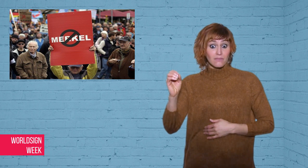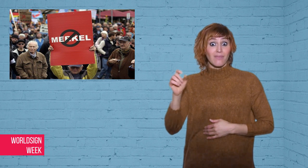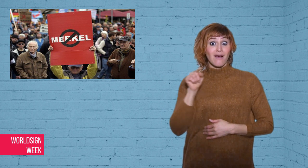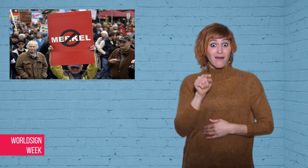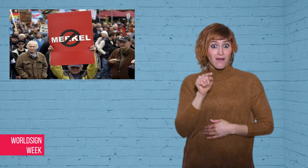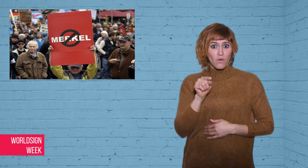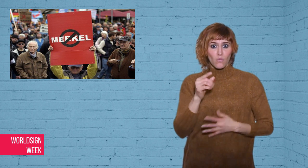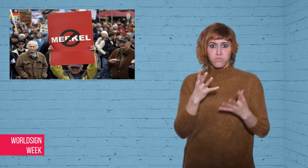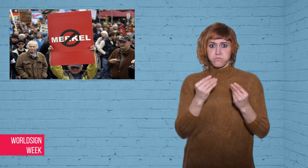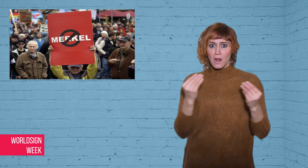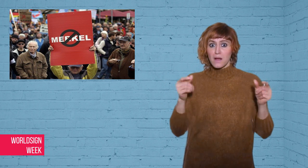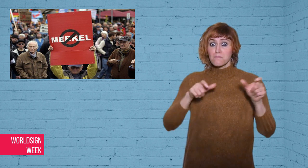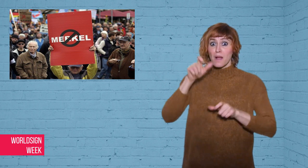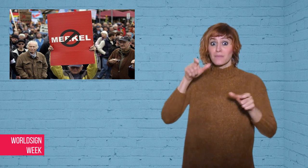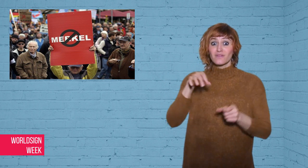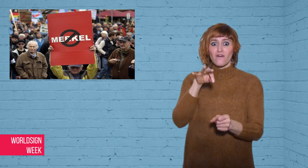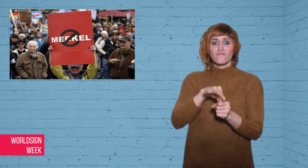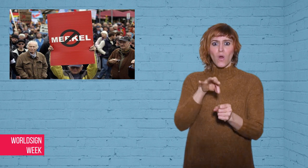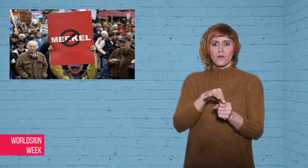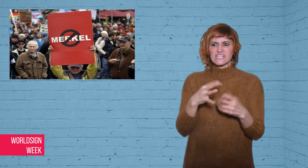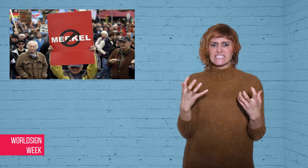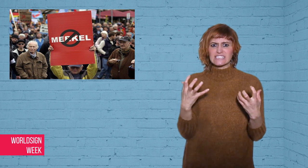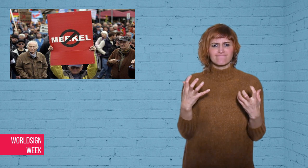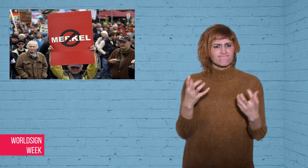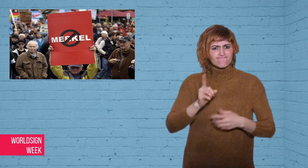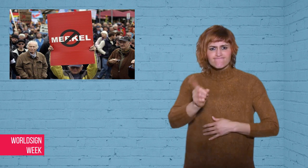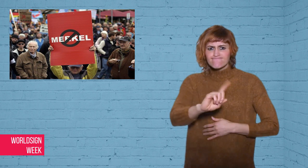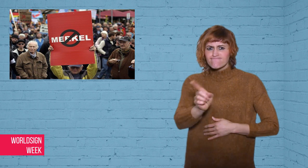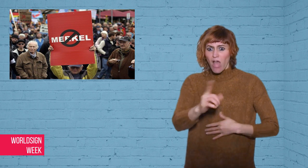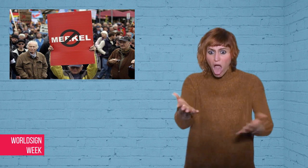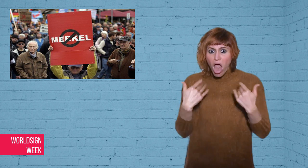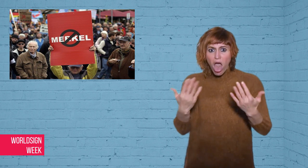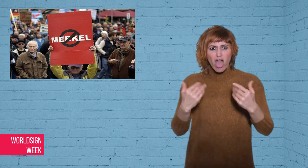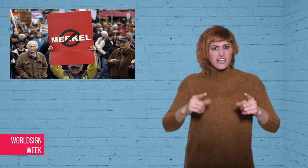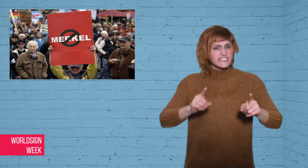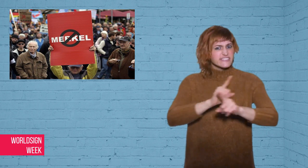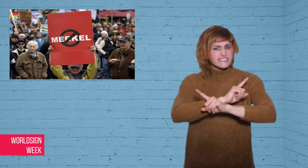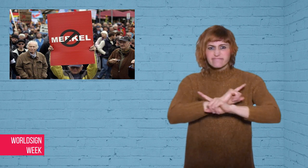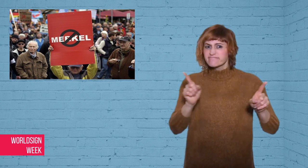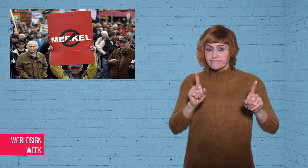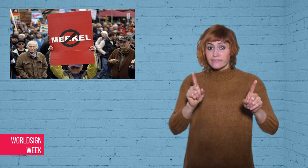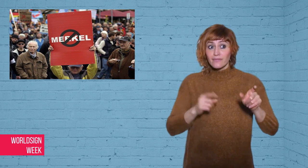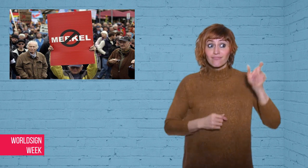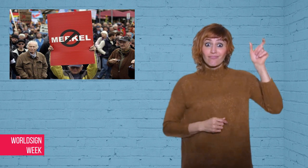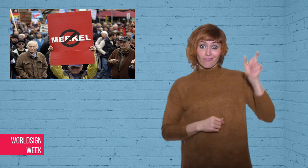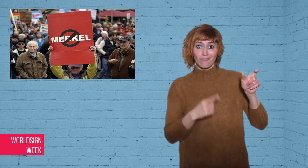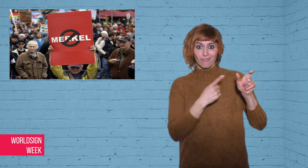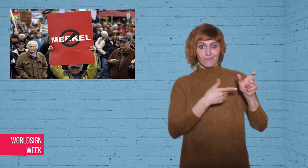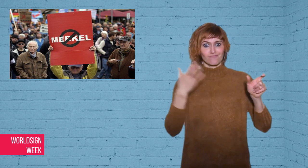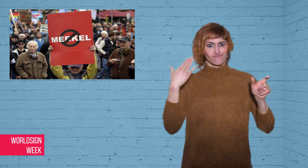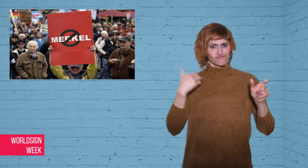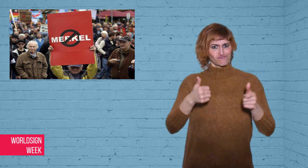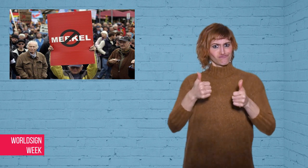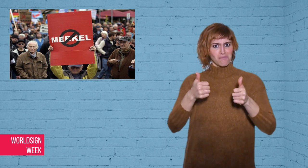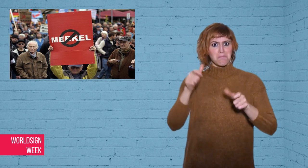Merkel believes the next election